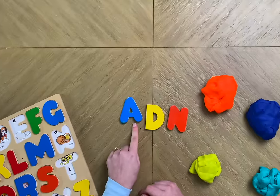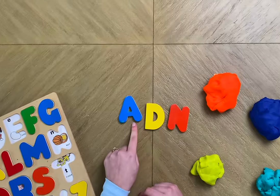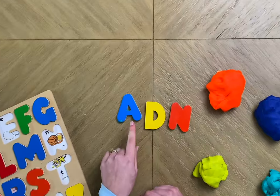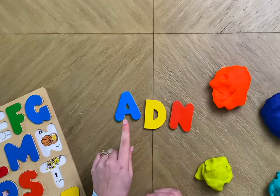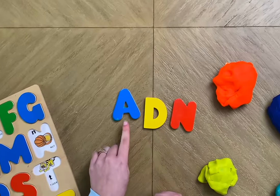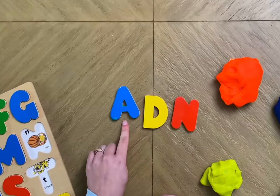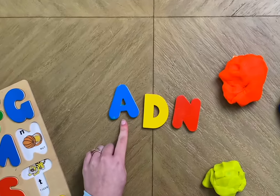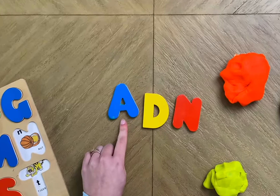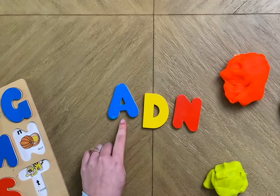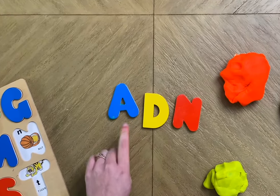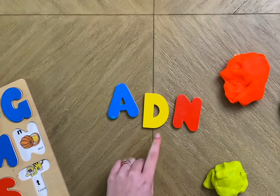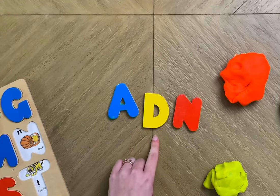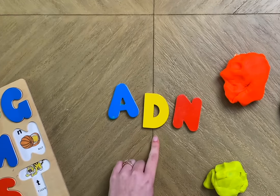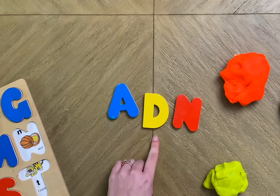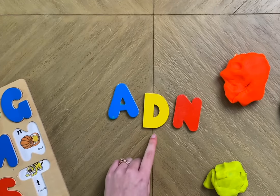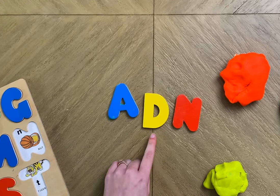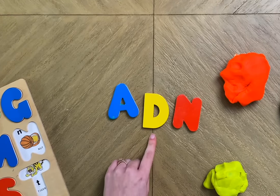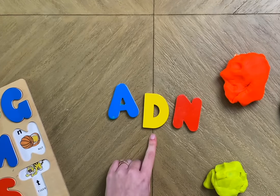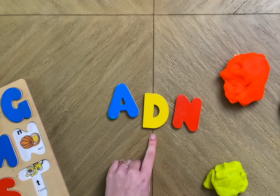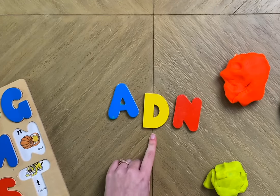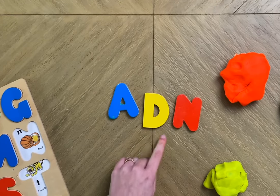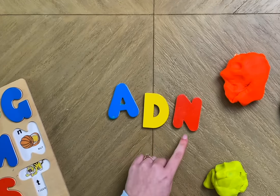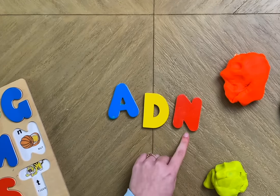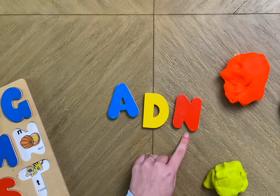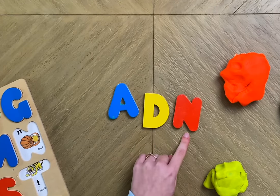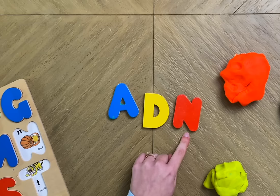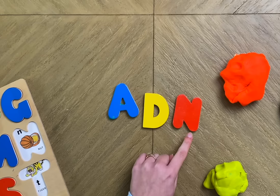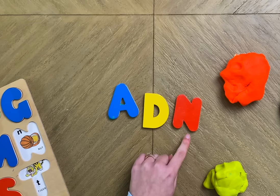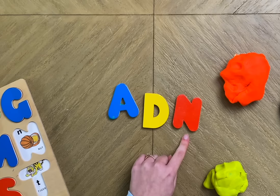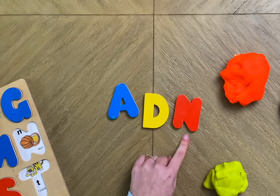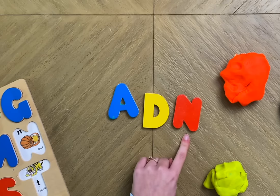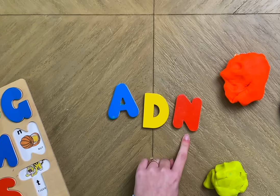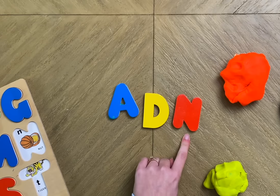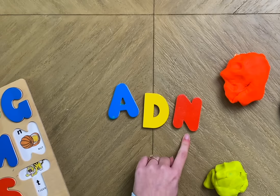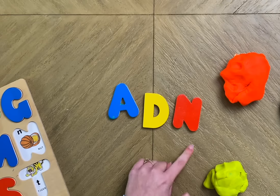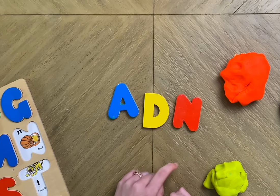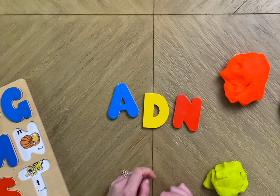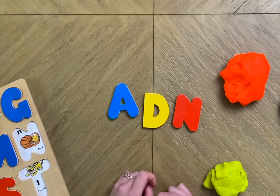A, a, d, d, n, n.